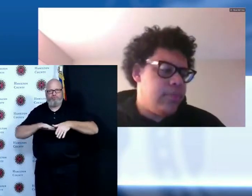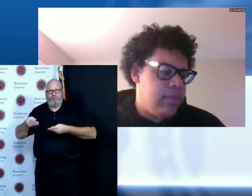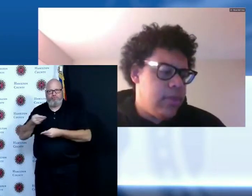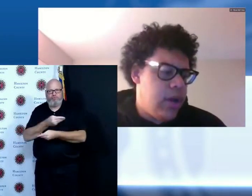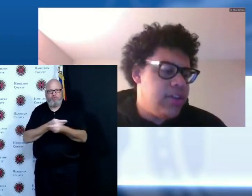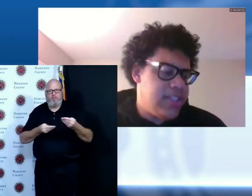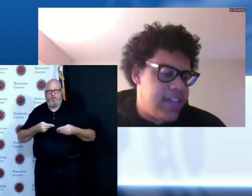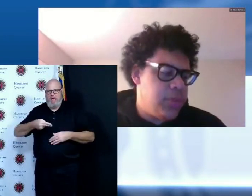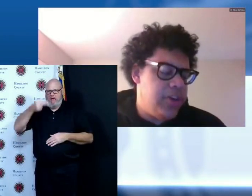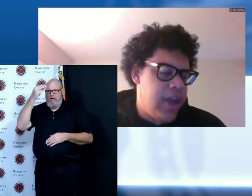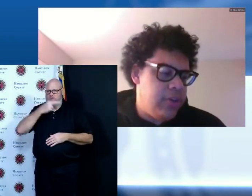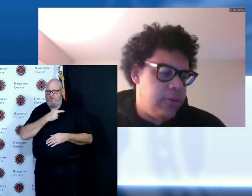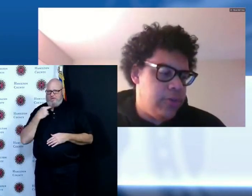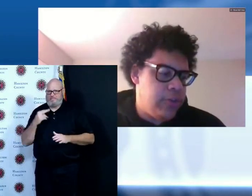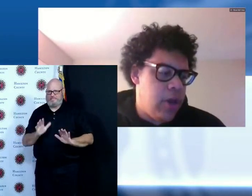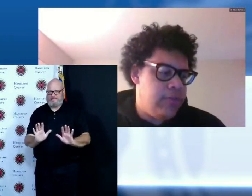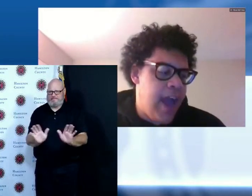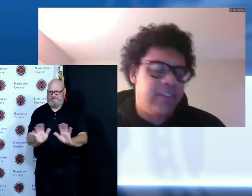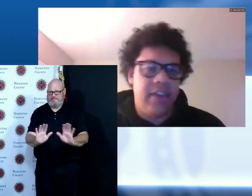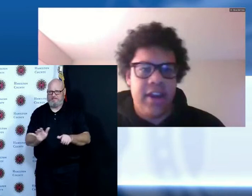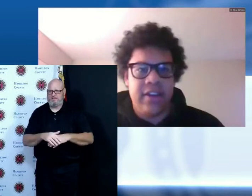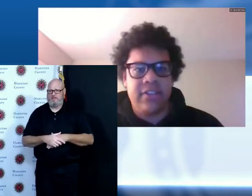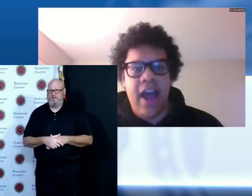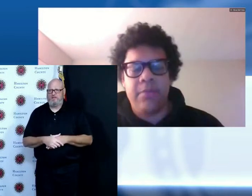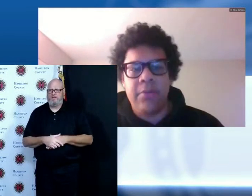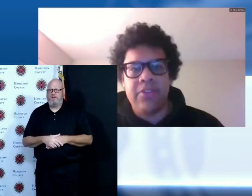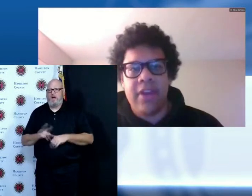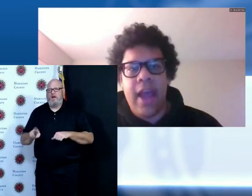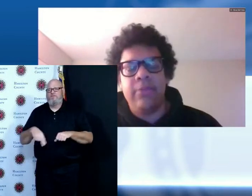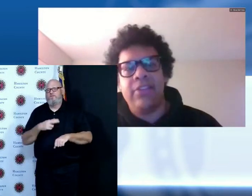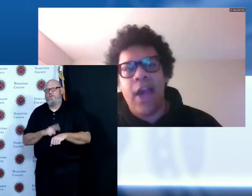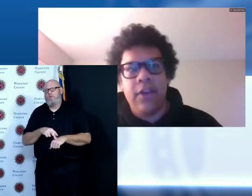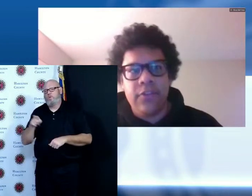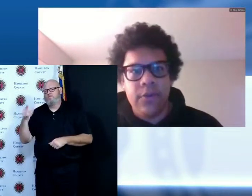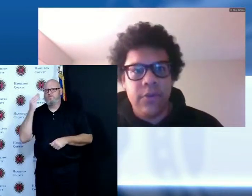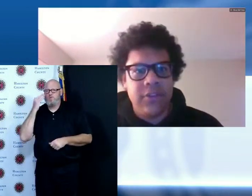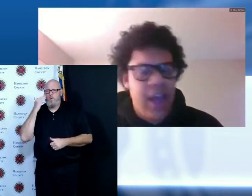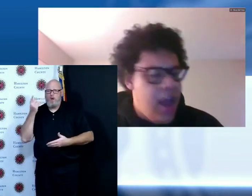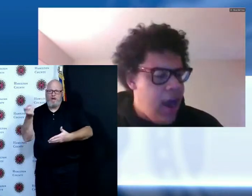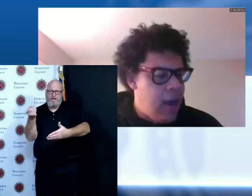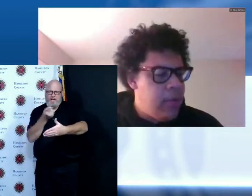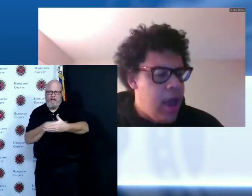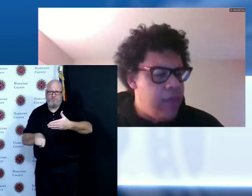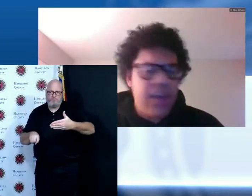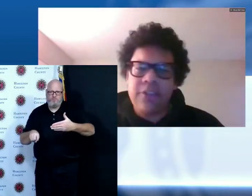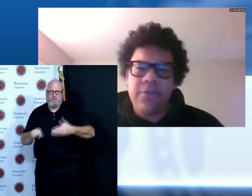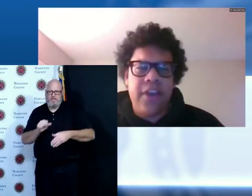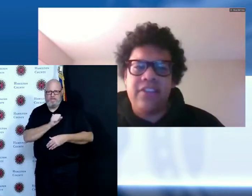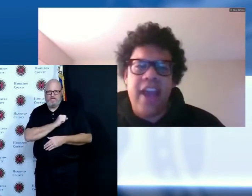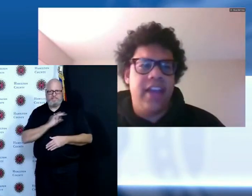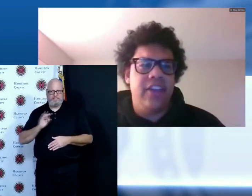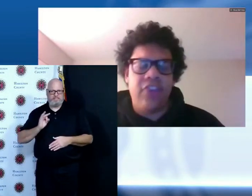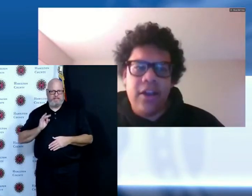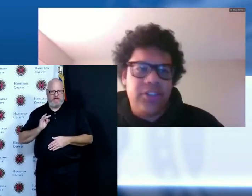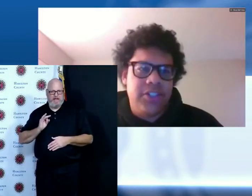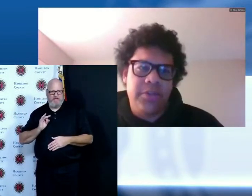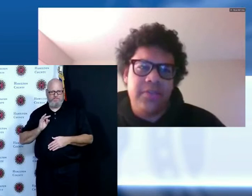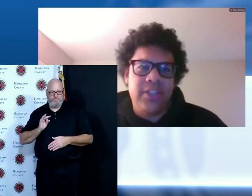if that continues in about three or four weeks we might be able to get the number of cases dropped below a threshold that would allow us to transition back to orange